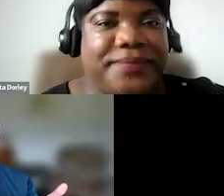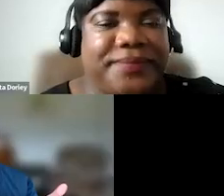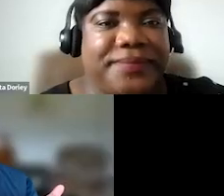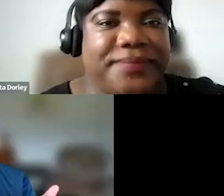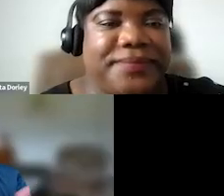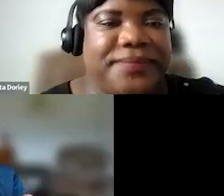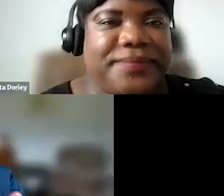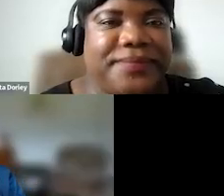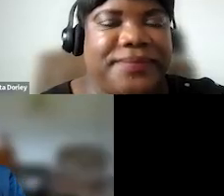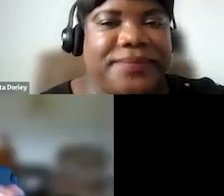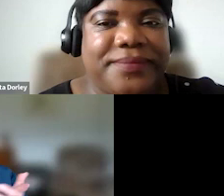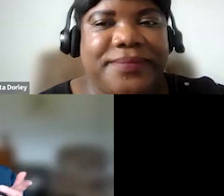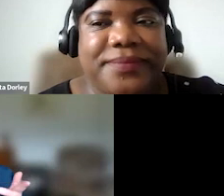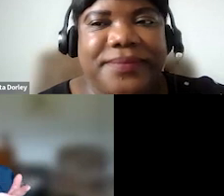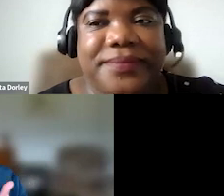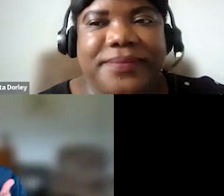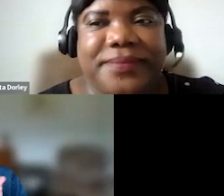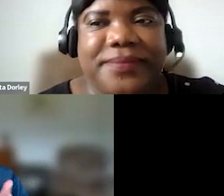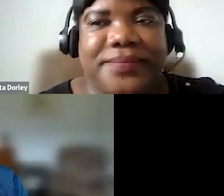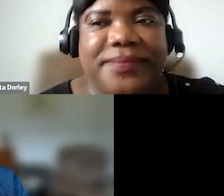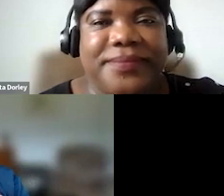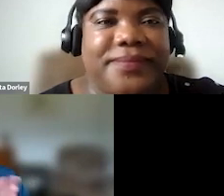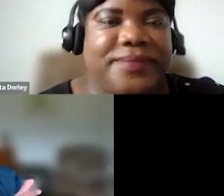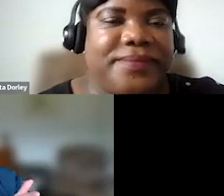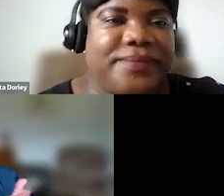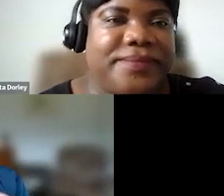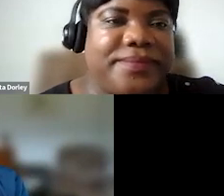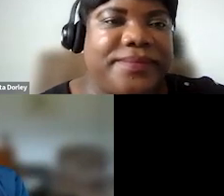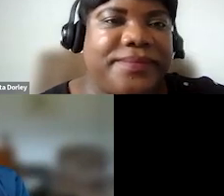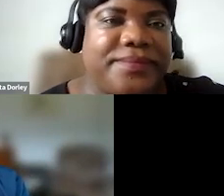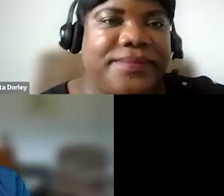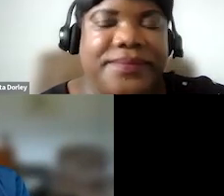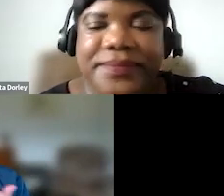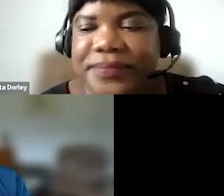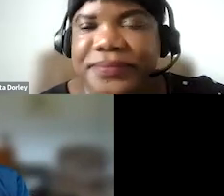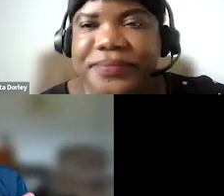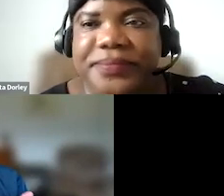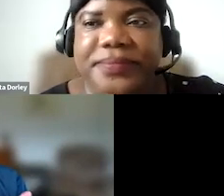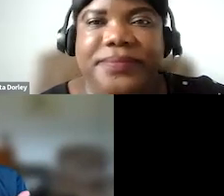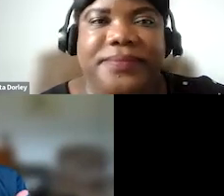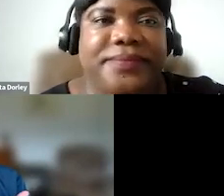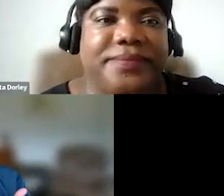what some of these core values are and why they have to be foundational to the work that we do.